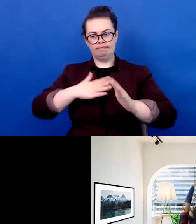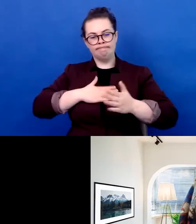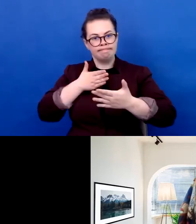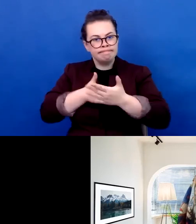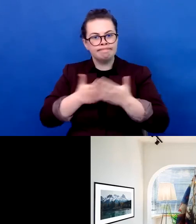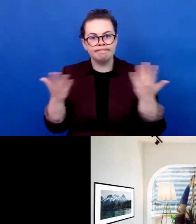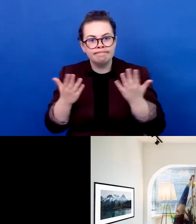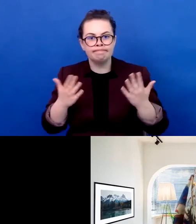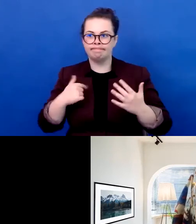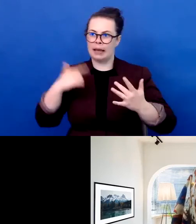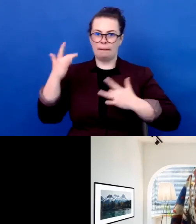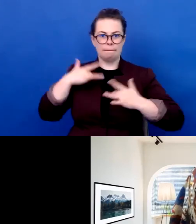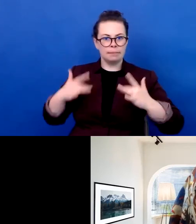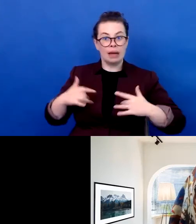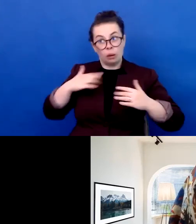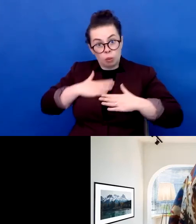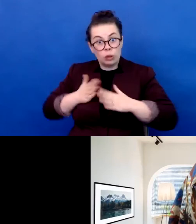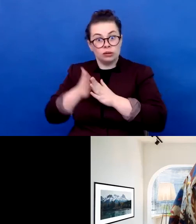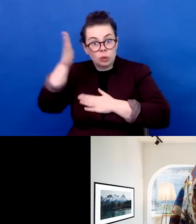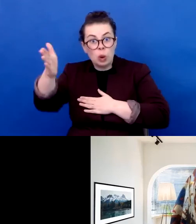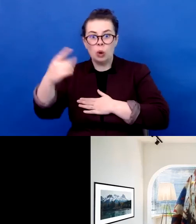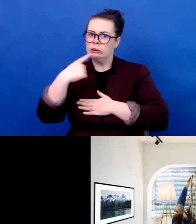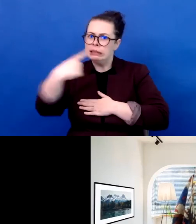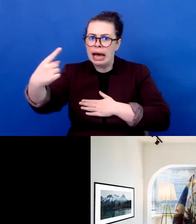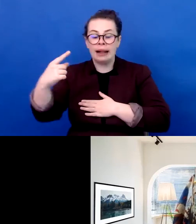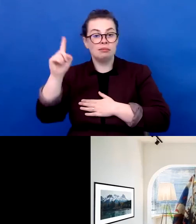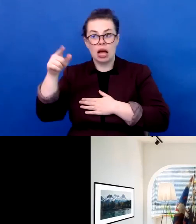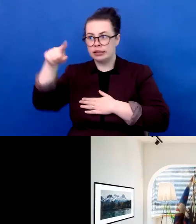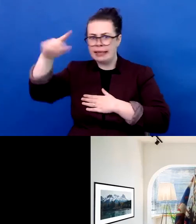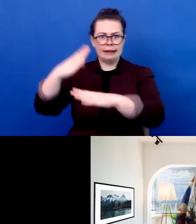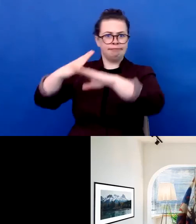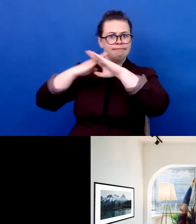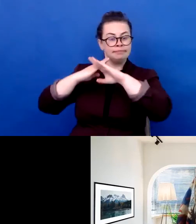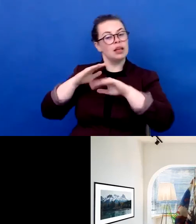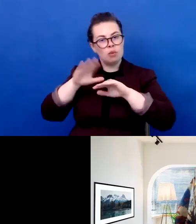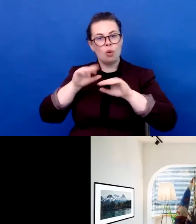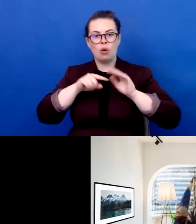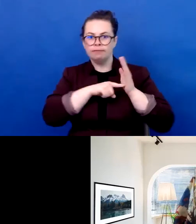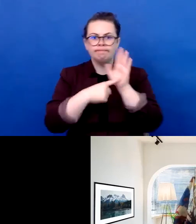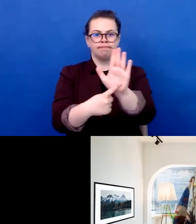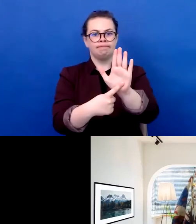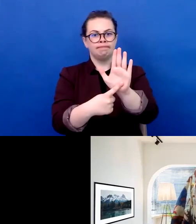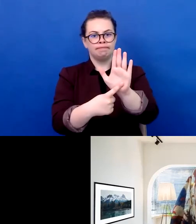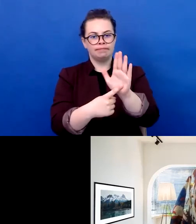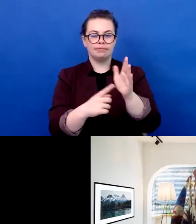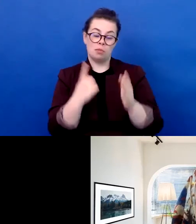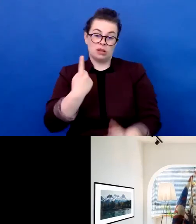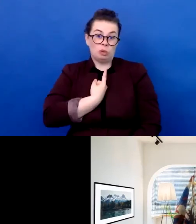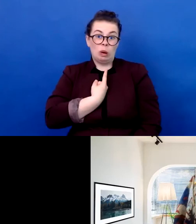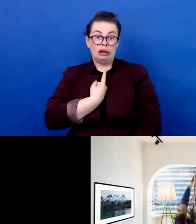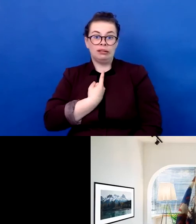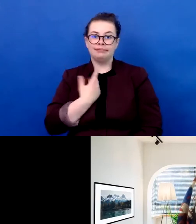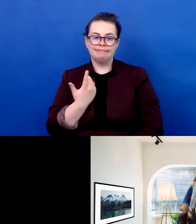accessing to justice and recommended that there's need to collaboration and work together to ensure